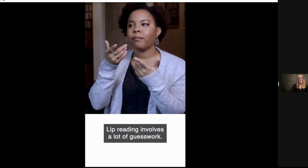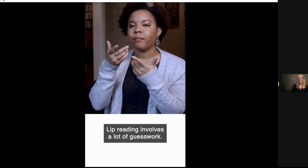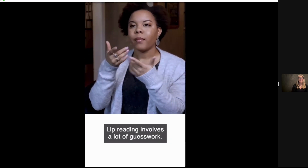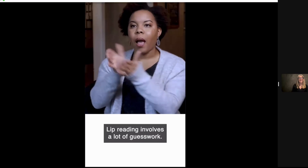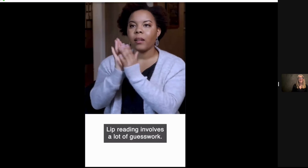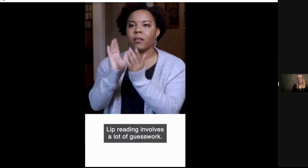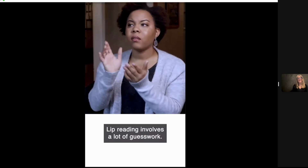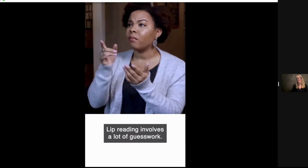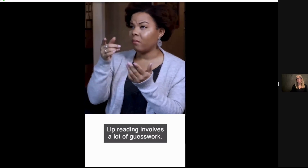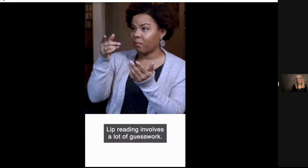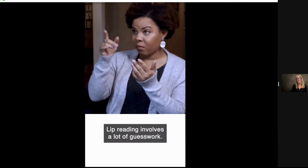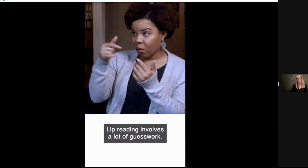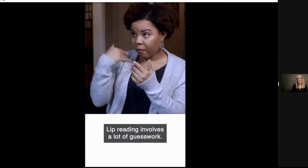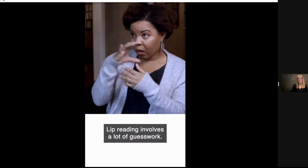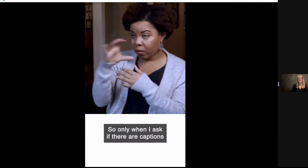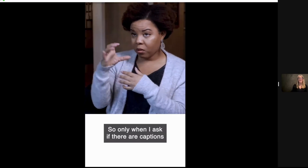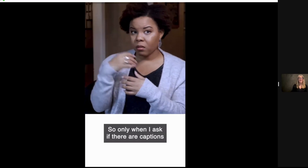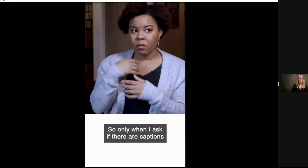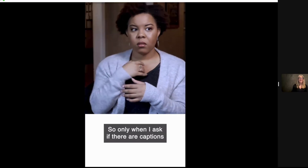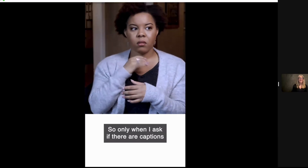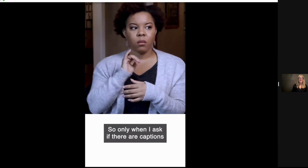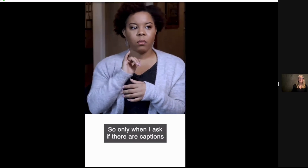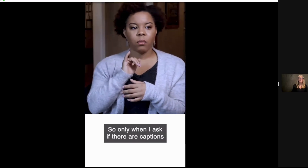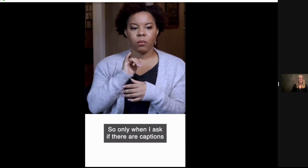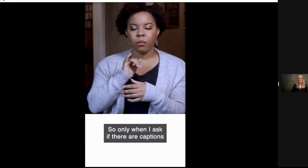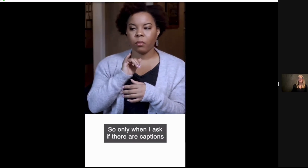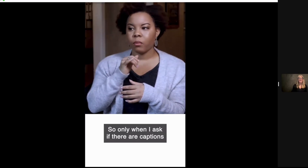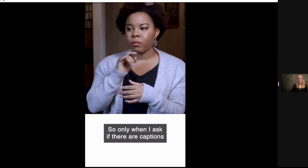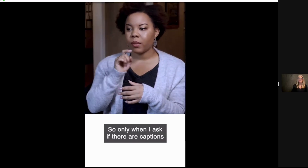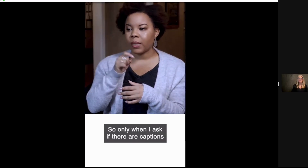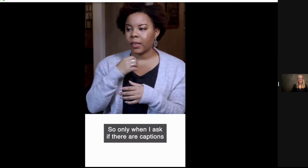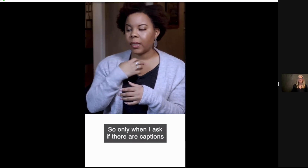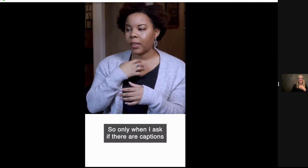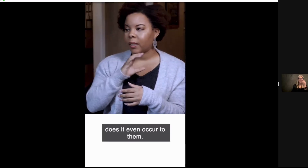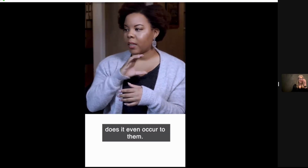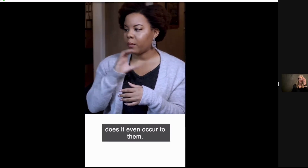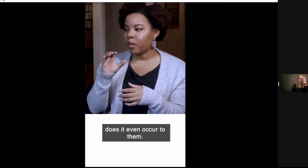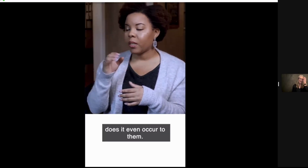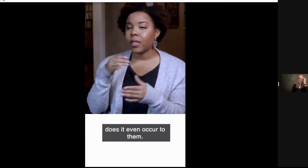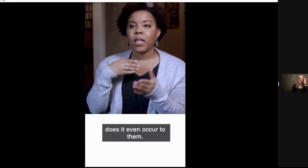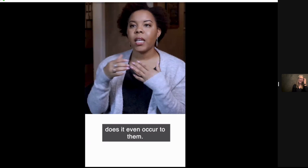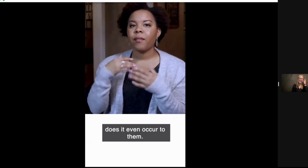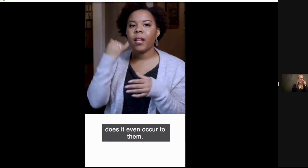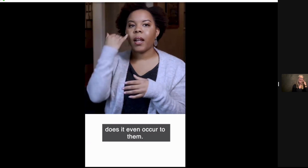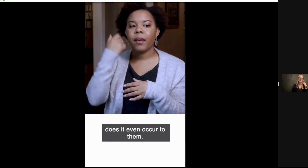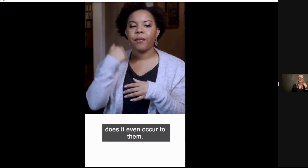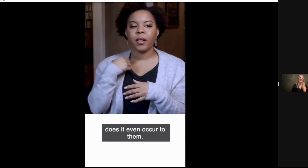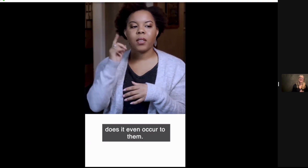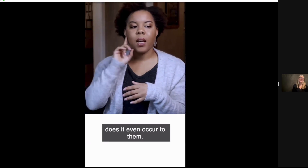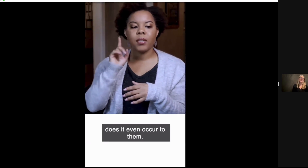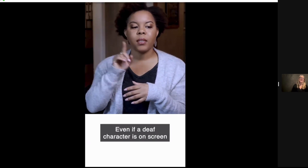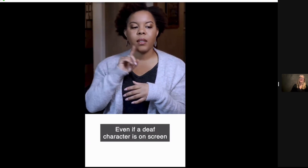Lip reading involves a lot of guesswork. So only when I ask if there are captions